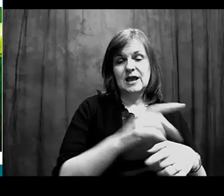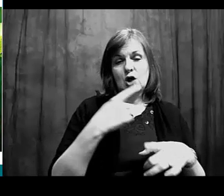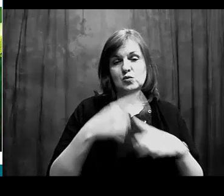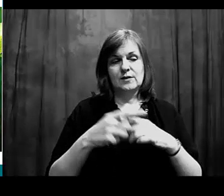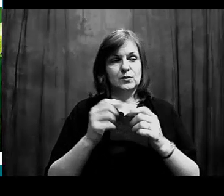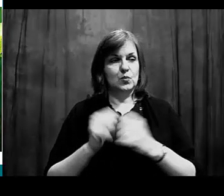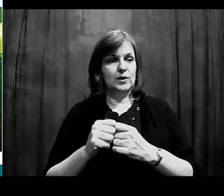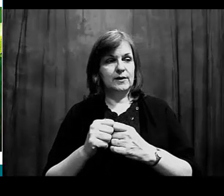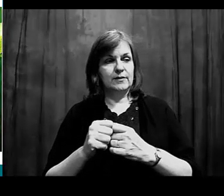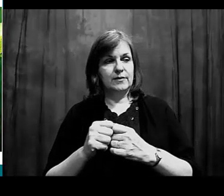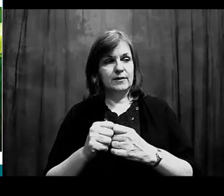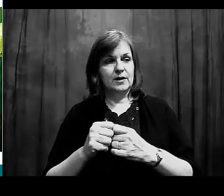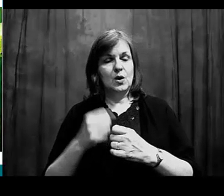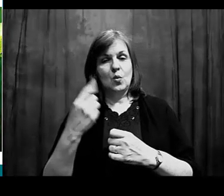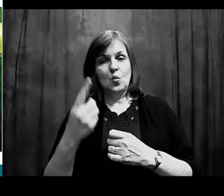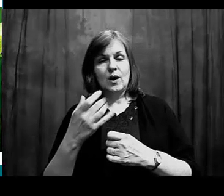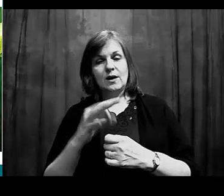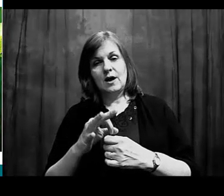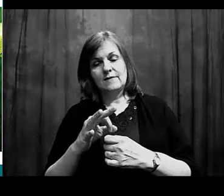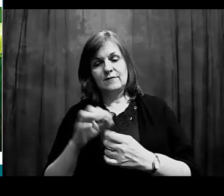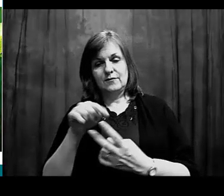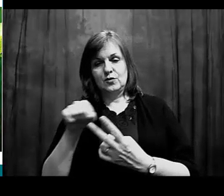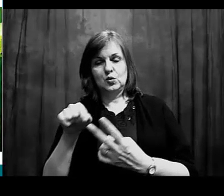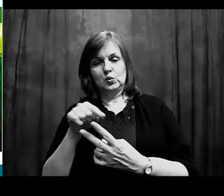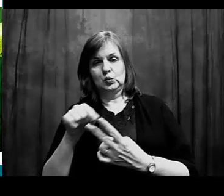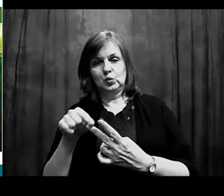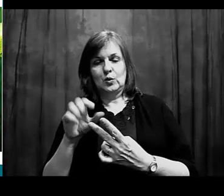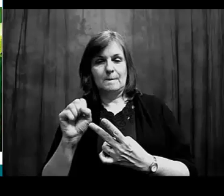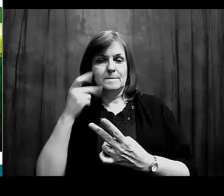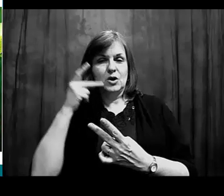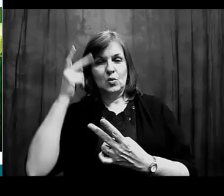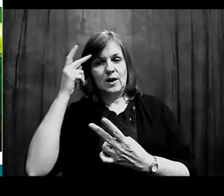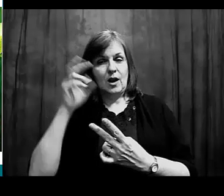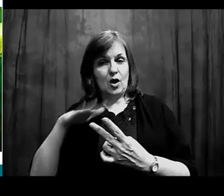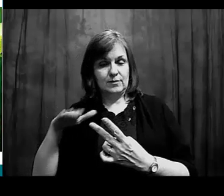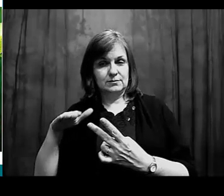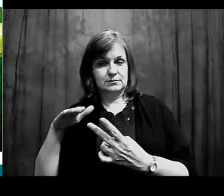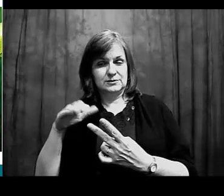so if we could actually take this species of this hybrid and cross it with one of